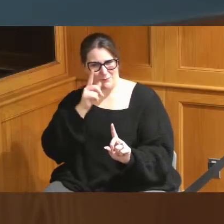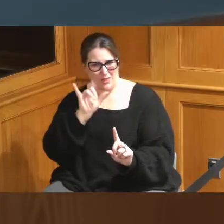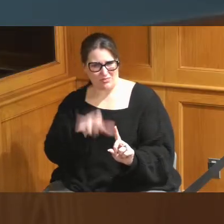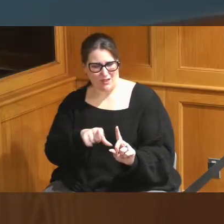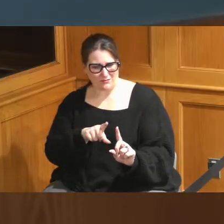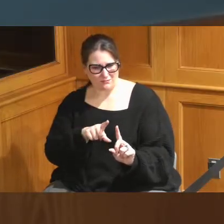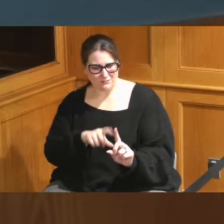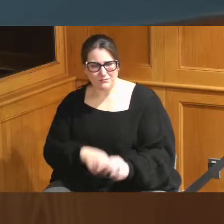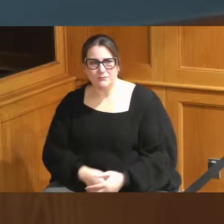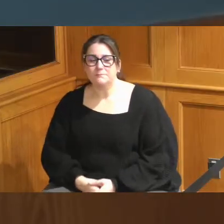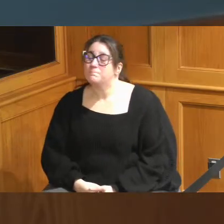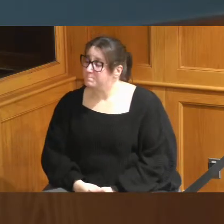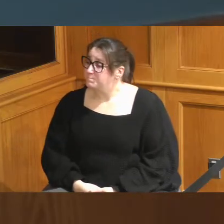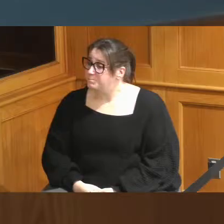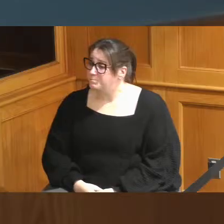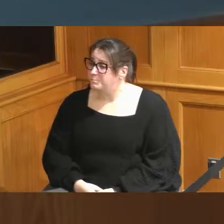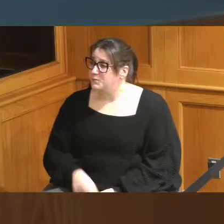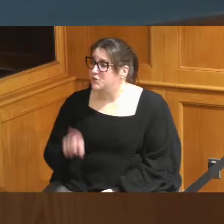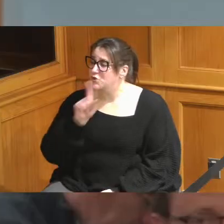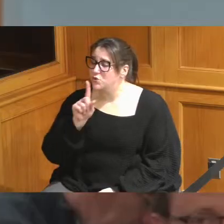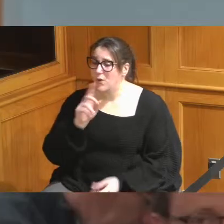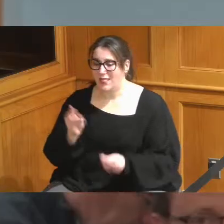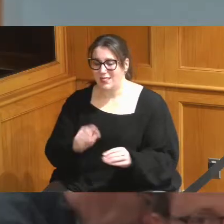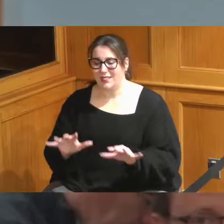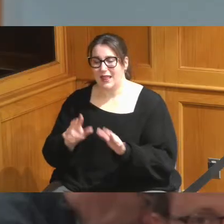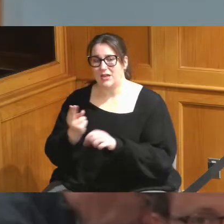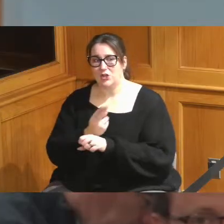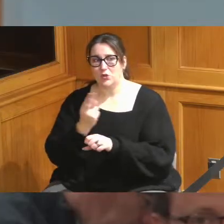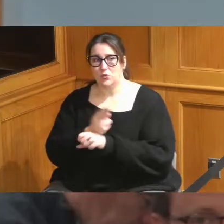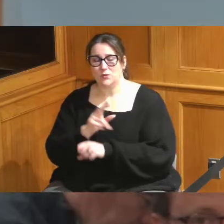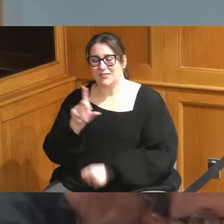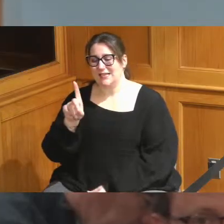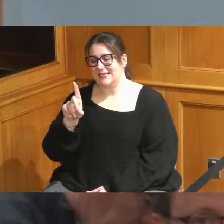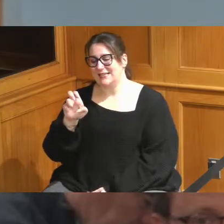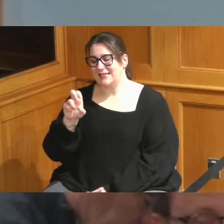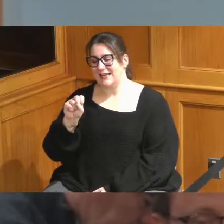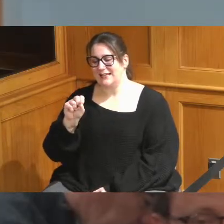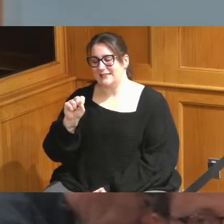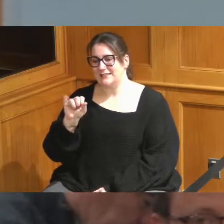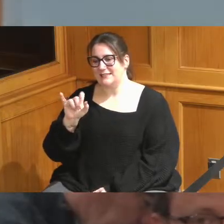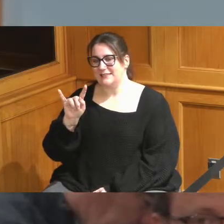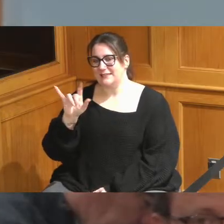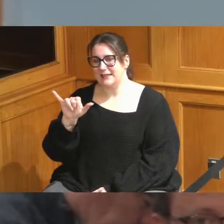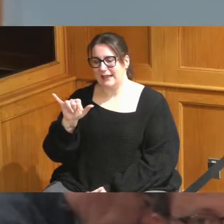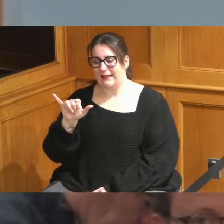sure. so the land use and the density equation that was derived was based on the real estate